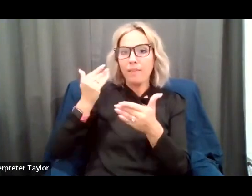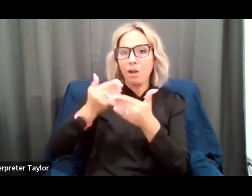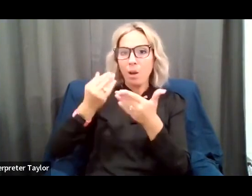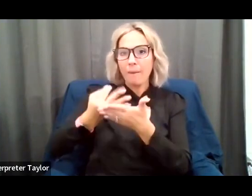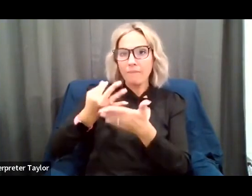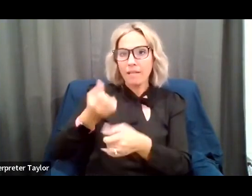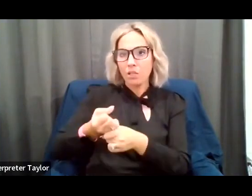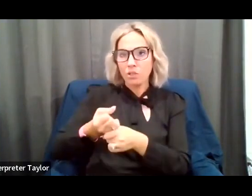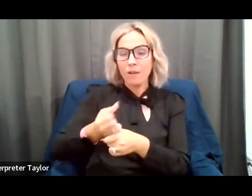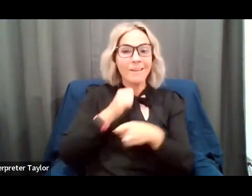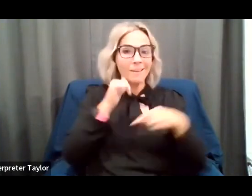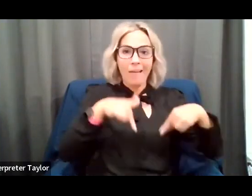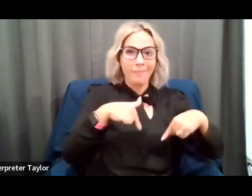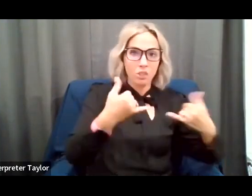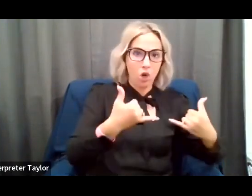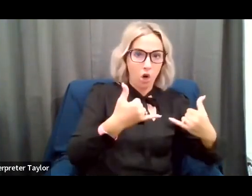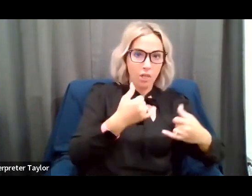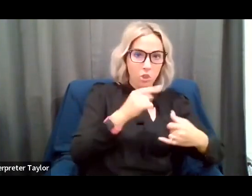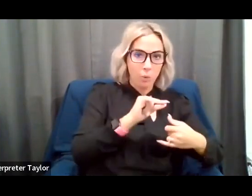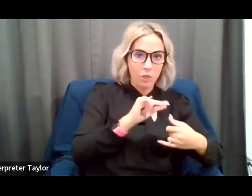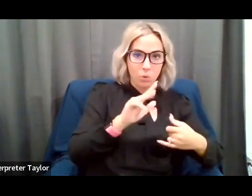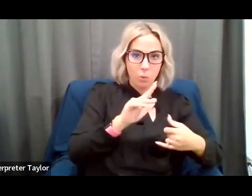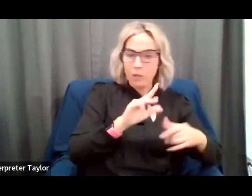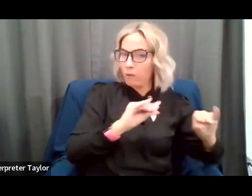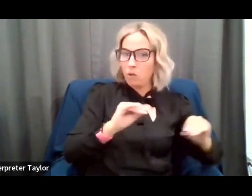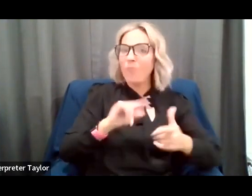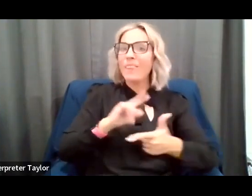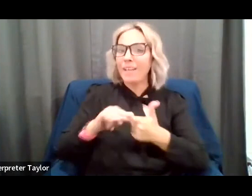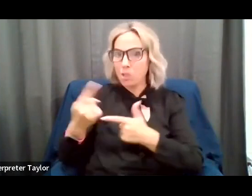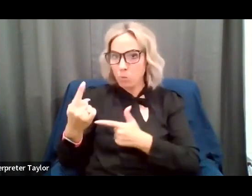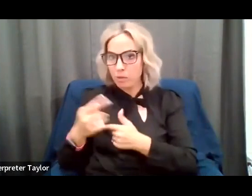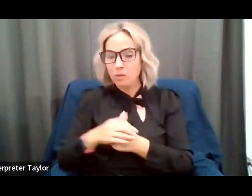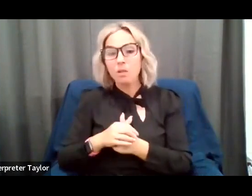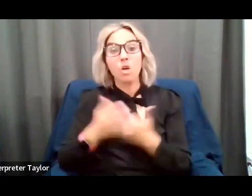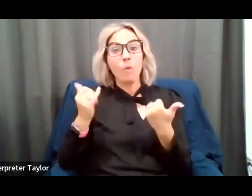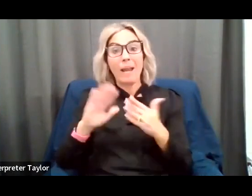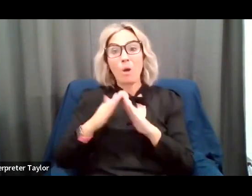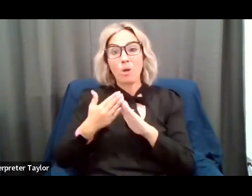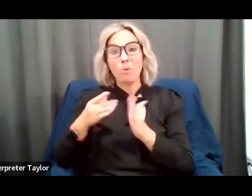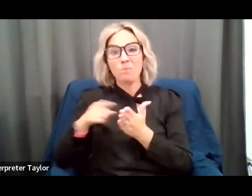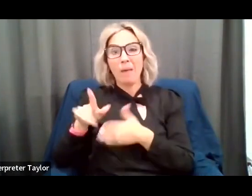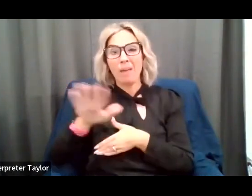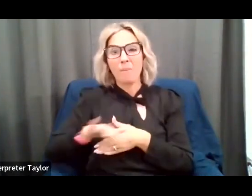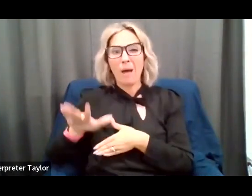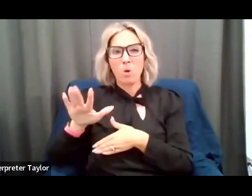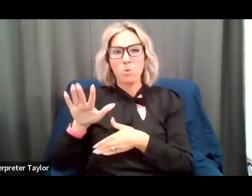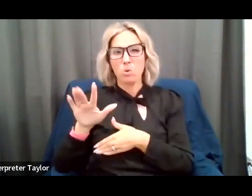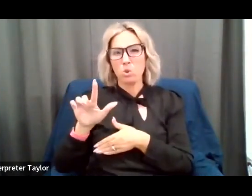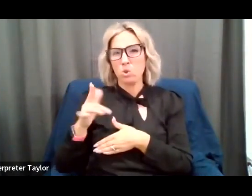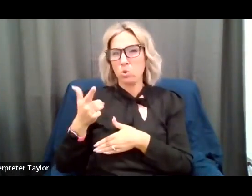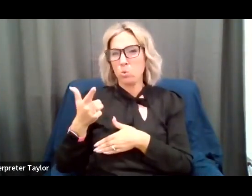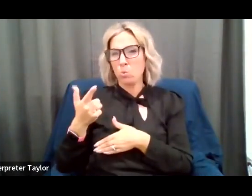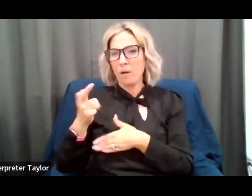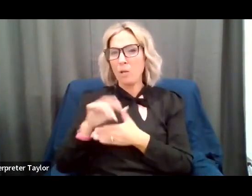not the one that you're in, fiscal 22/23. Right now, the community is paying about a $21 tax.